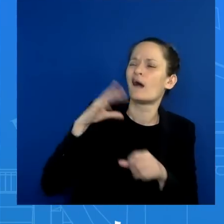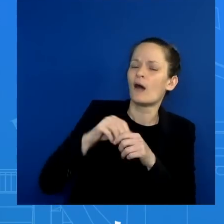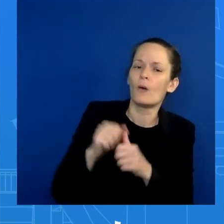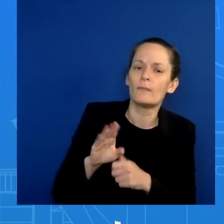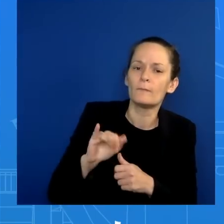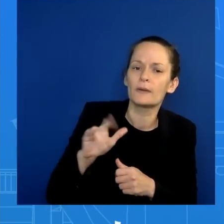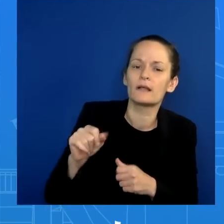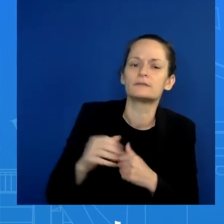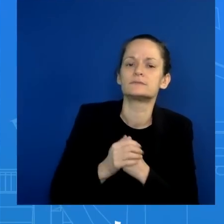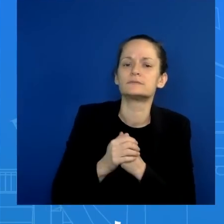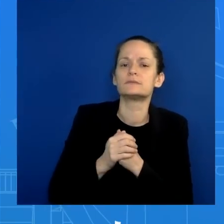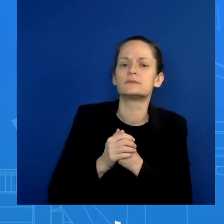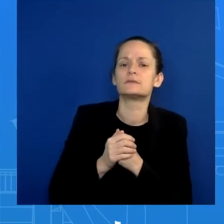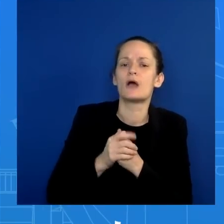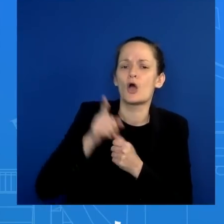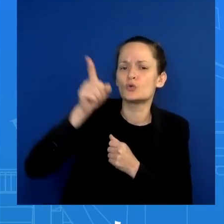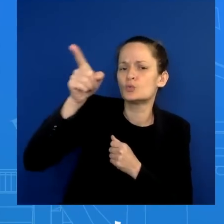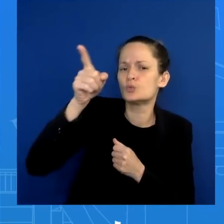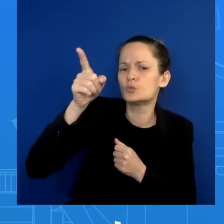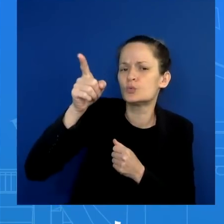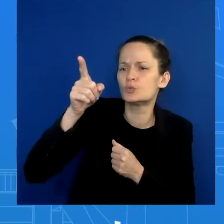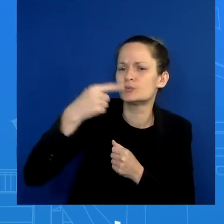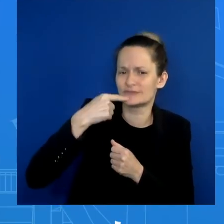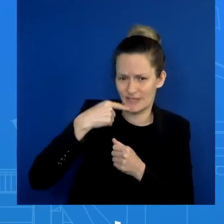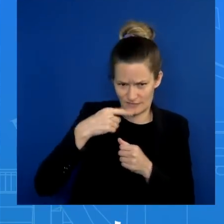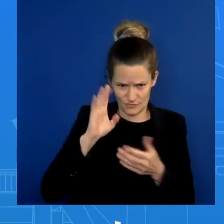You're saying that this one, because of the benefits,